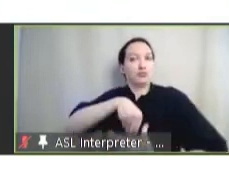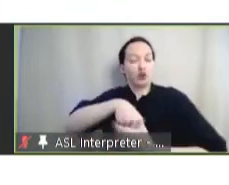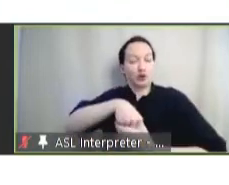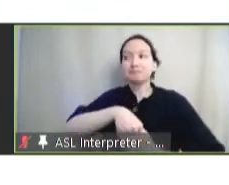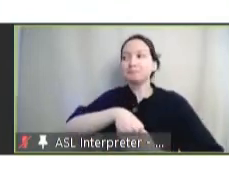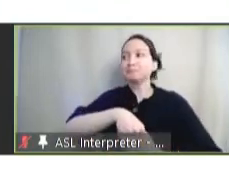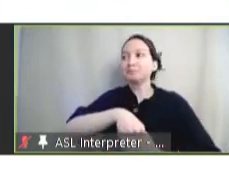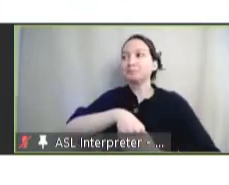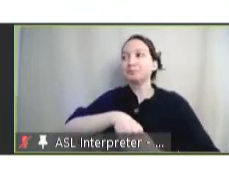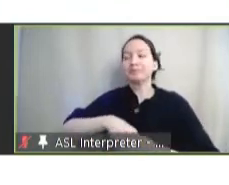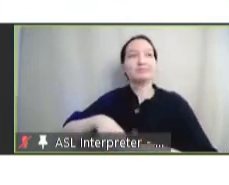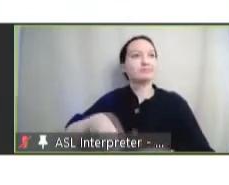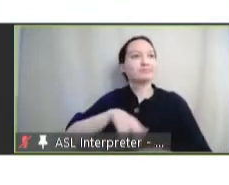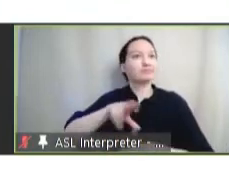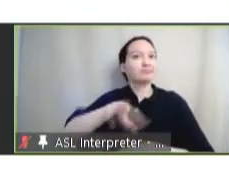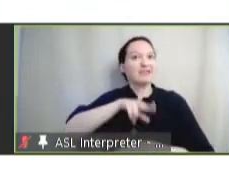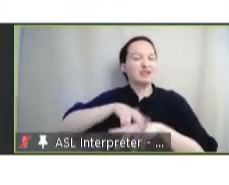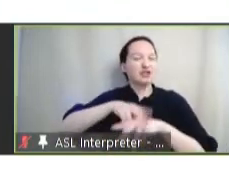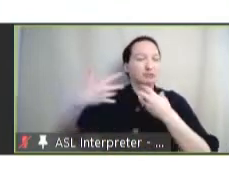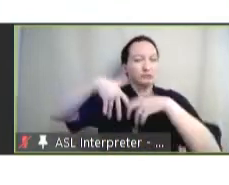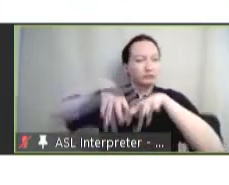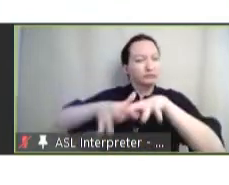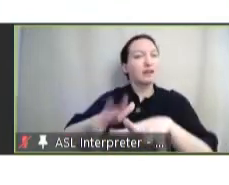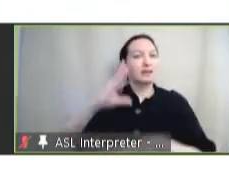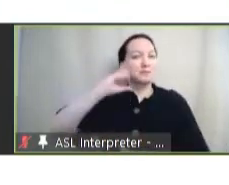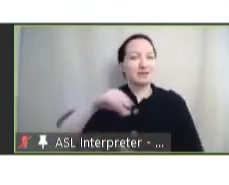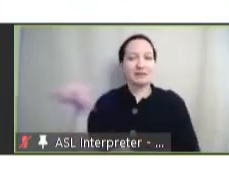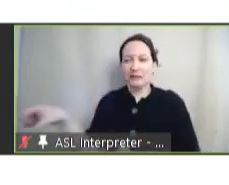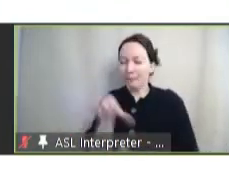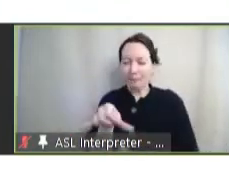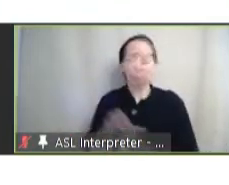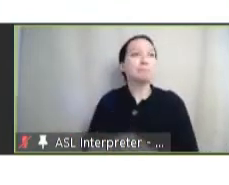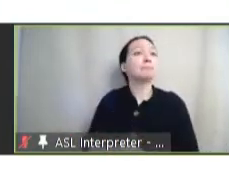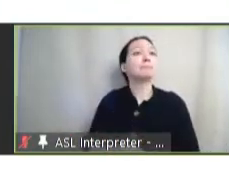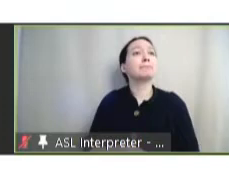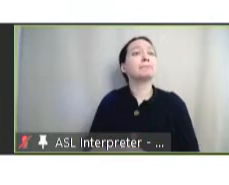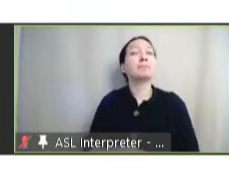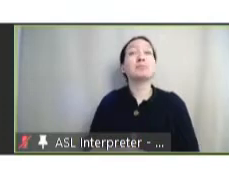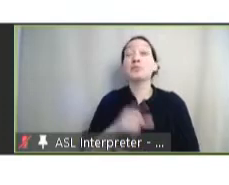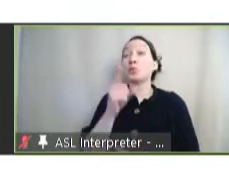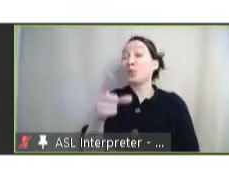our nation's fabric have experienced that as well. The one silver lining is it means that we've been